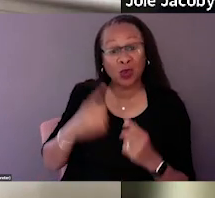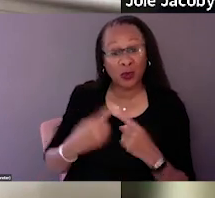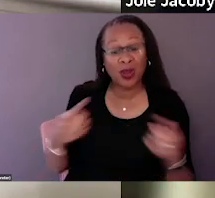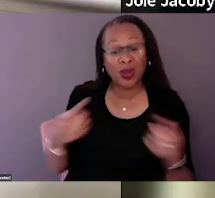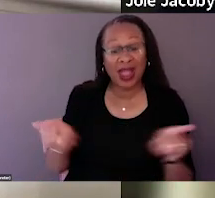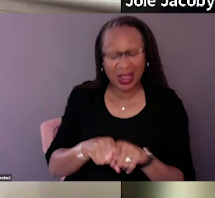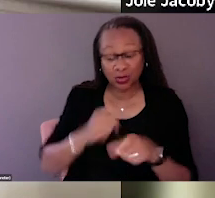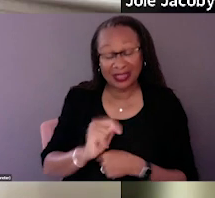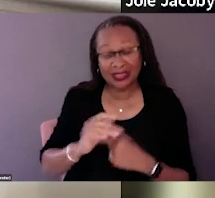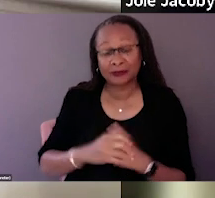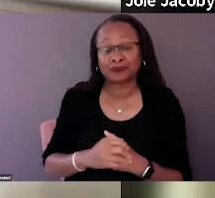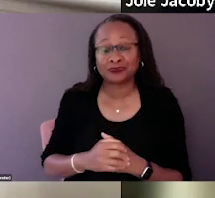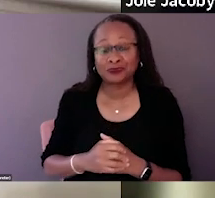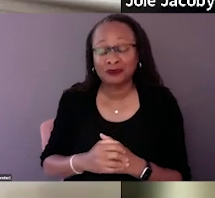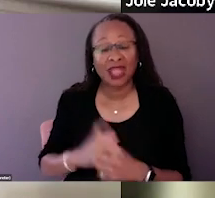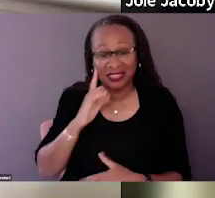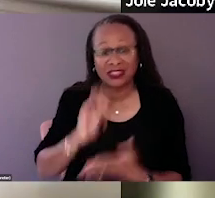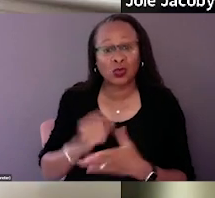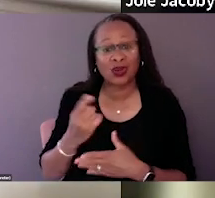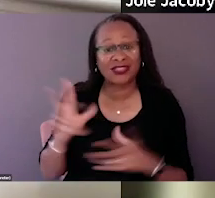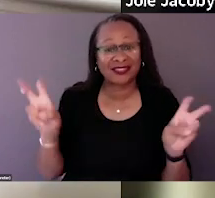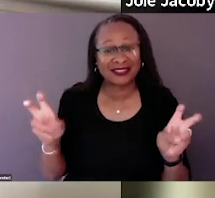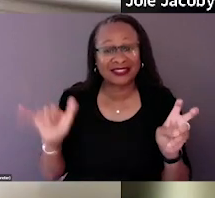was I think that's one of the thesises that comes out of it,